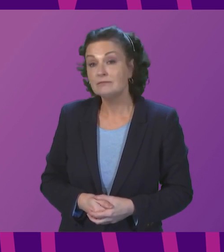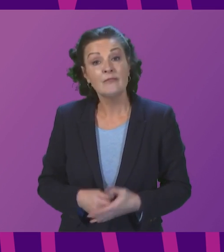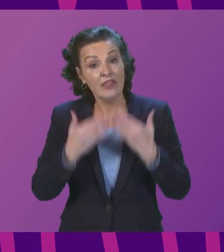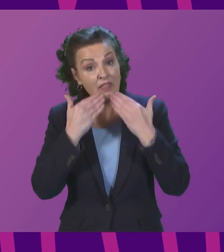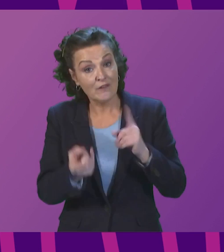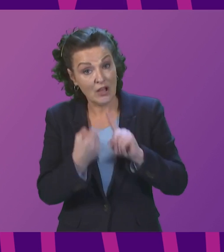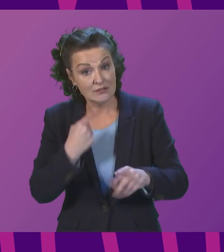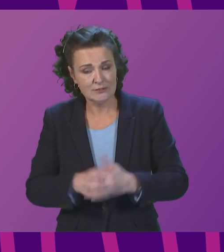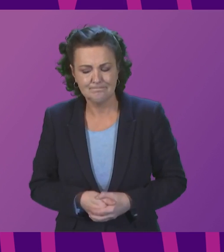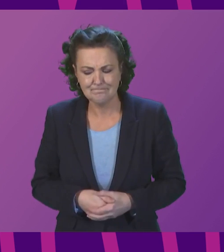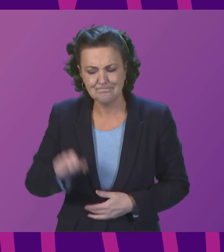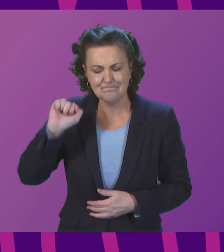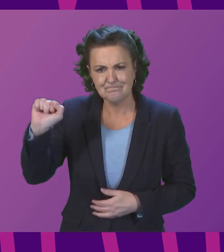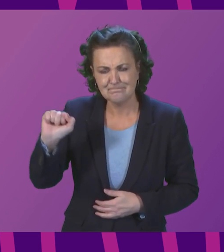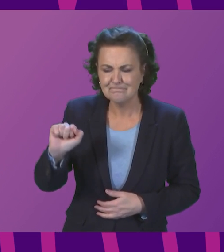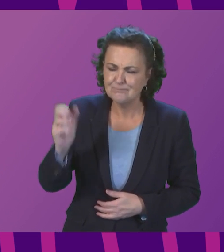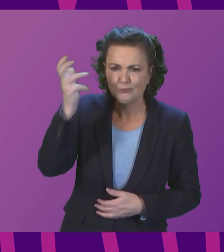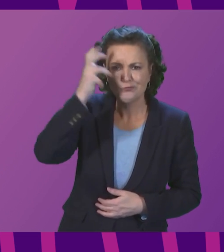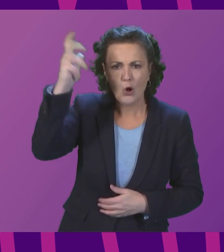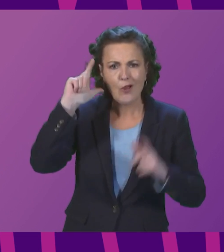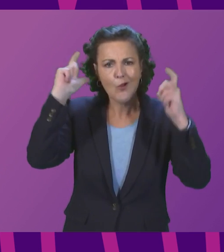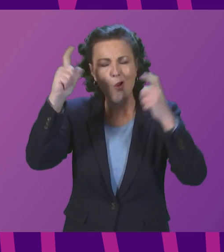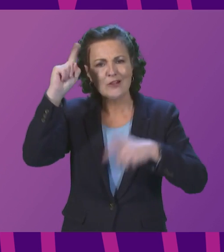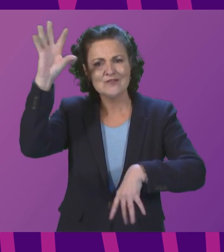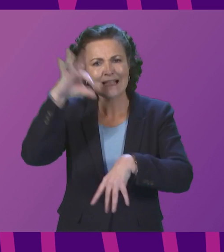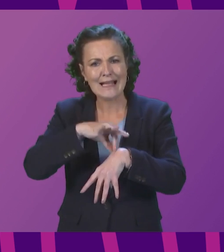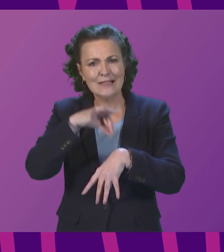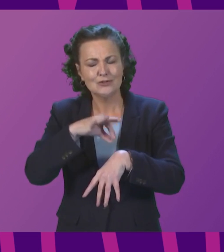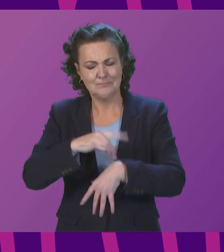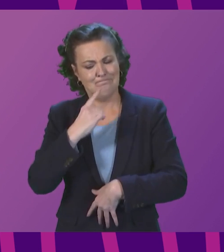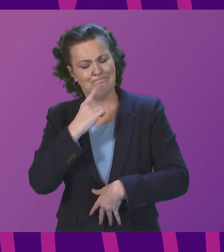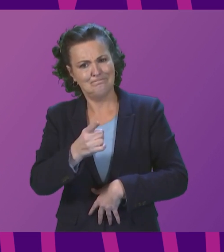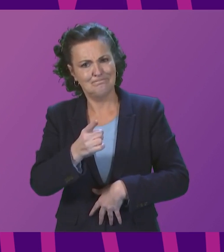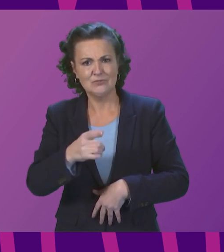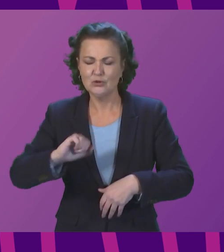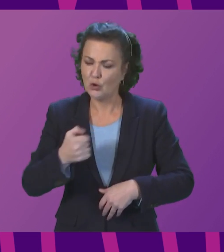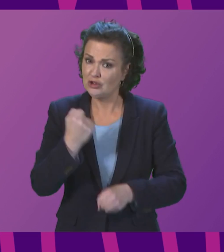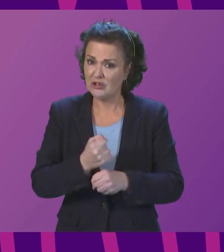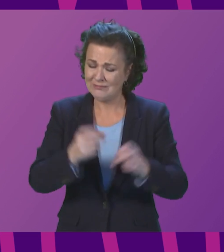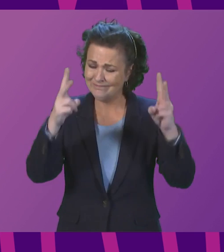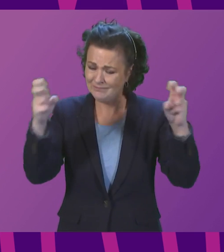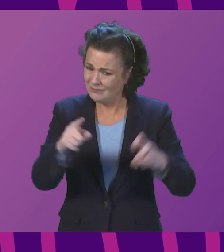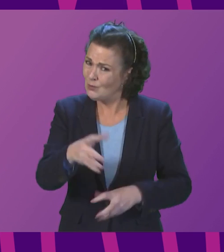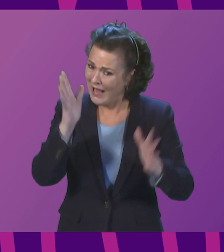This week, the Royal College of Psychiatrists called on the Scottish Government to “pull out all the stops”